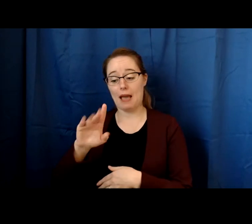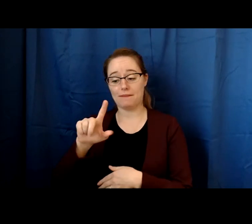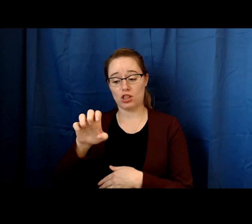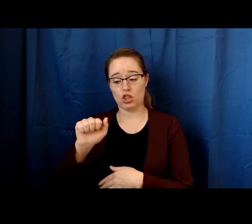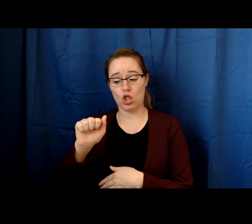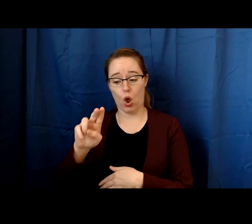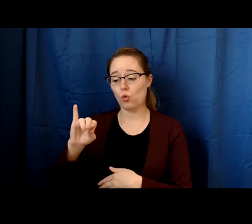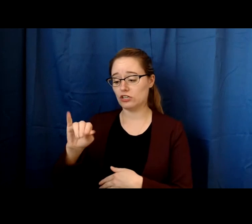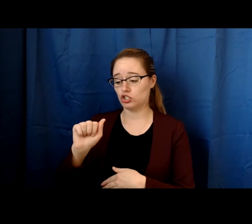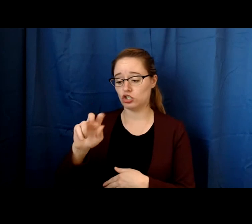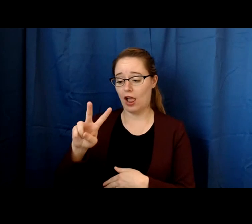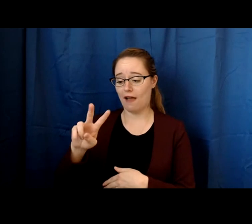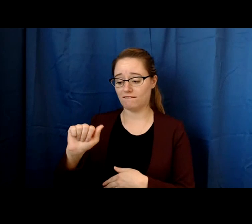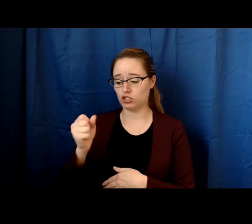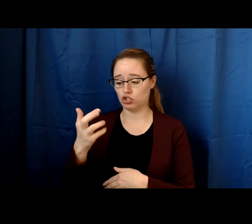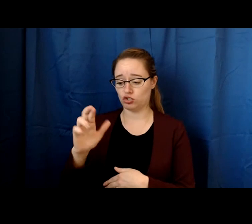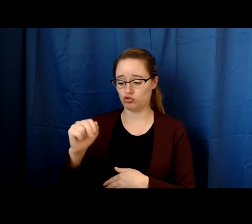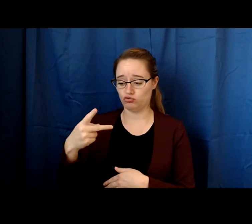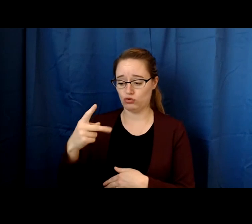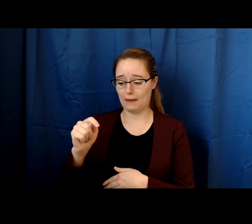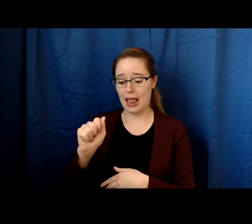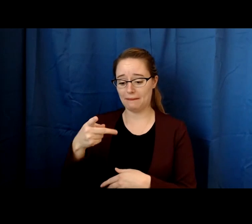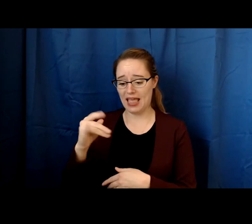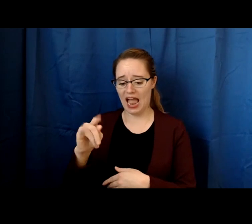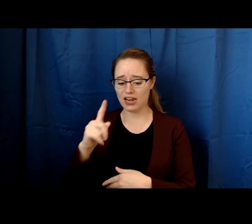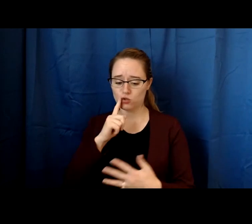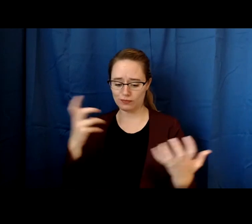to work with the embedded Tableau visualization.